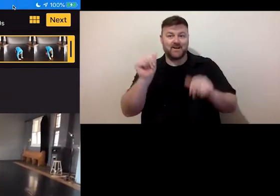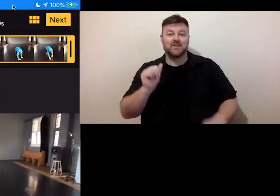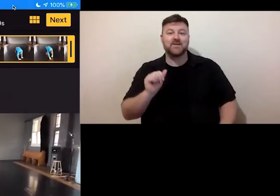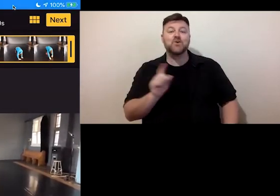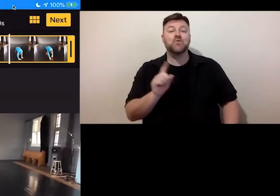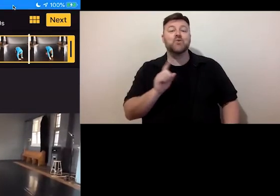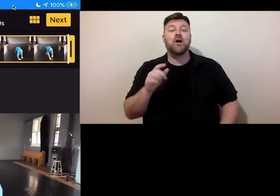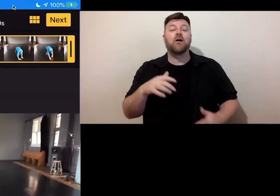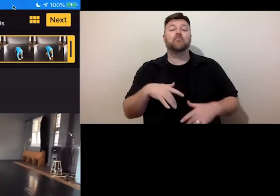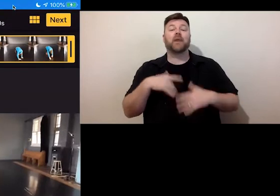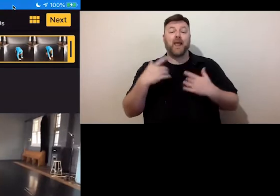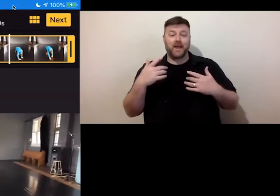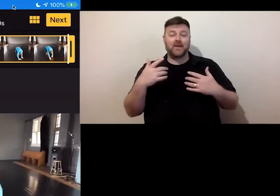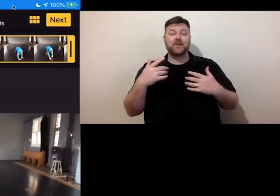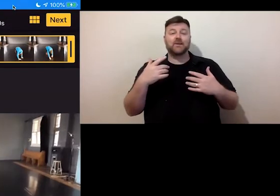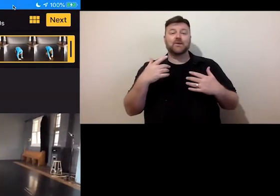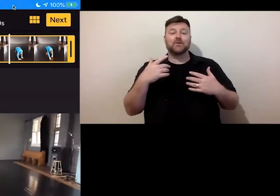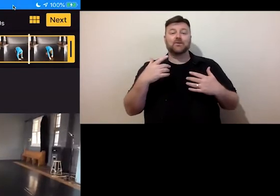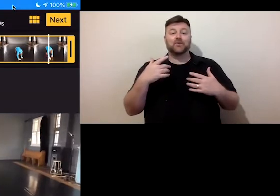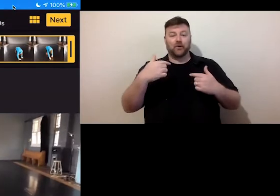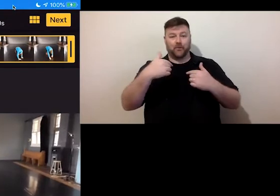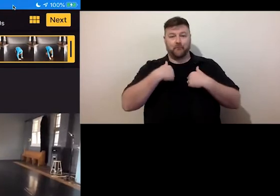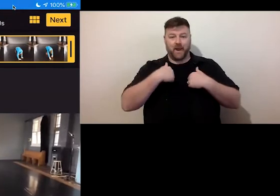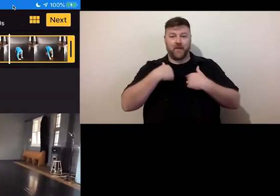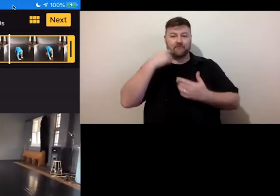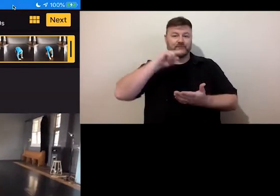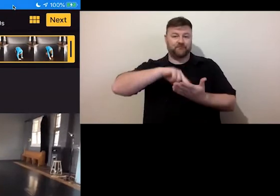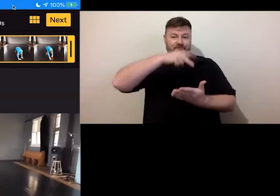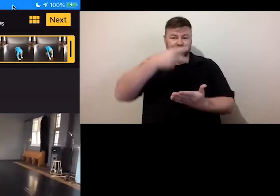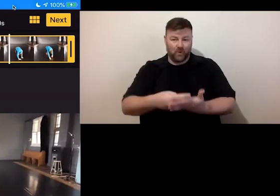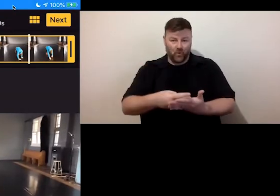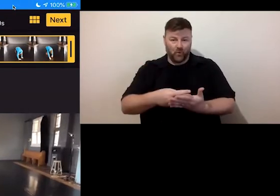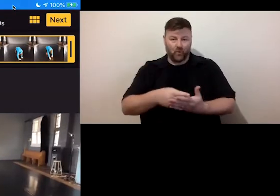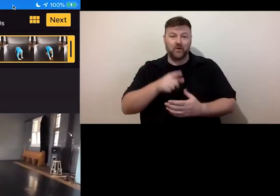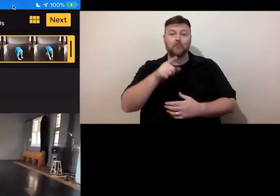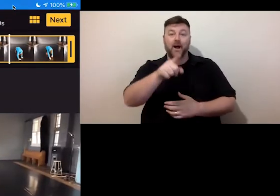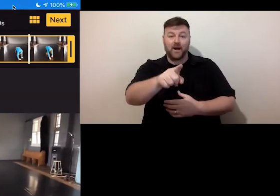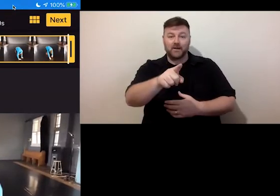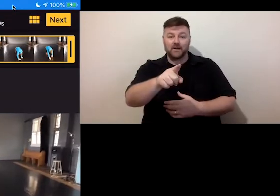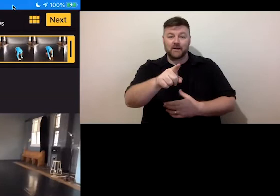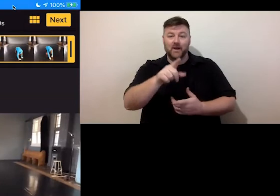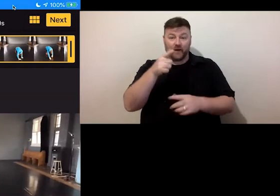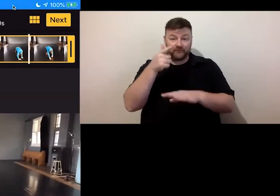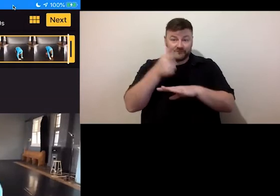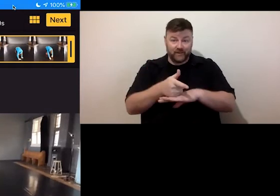me falling, but not to record me getting up. But this GIF now begins at the flat point.